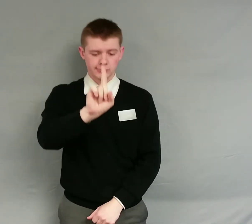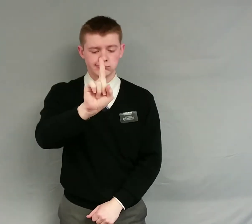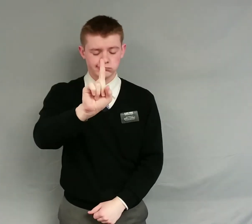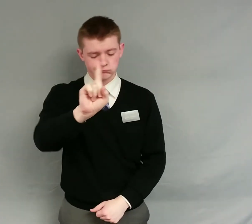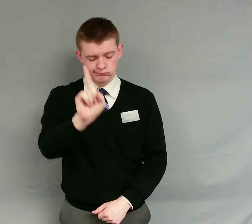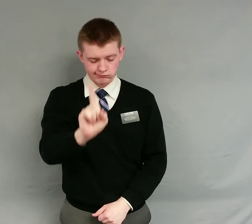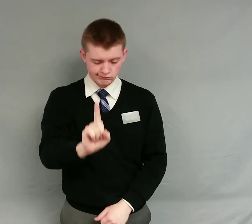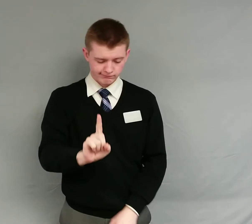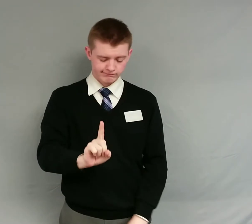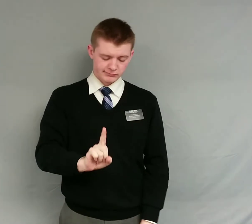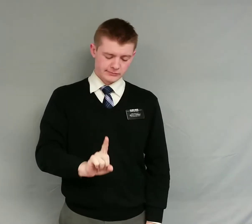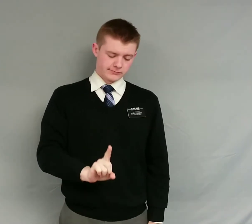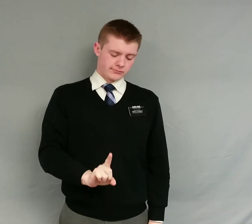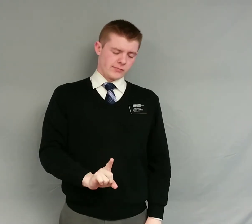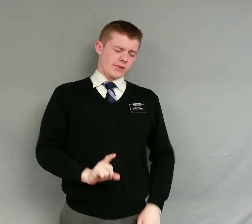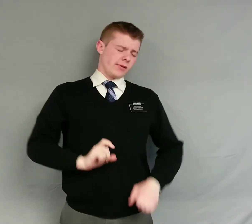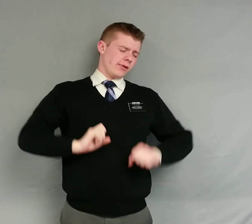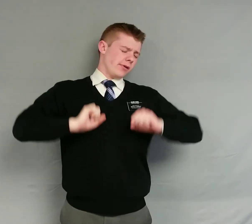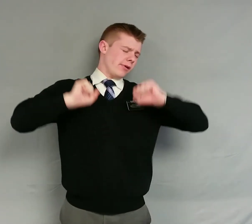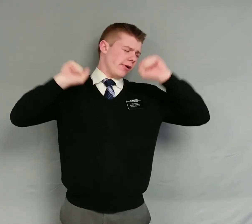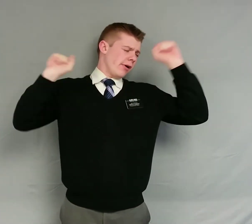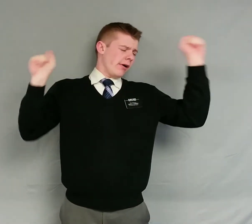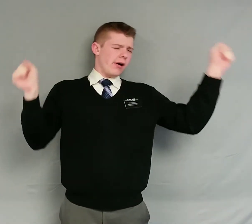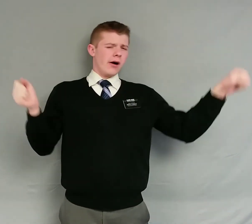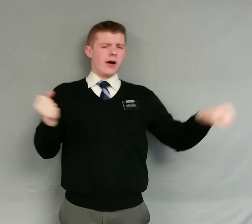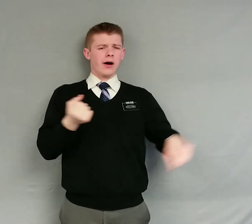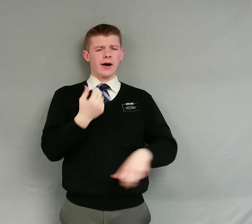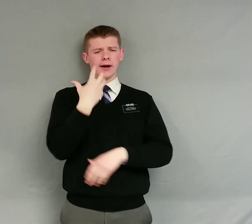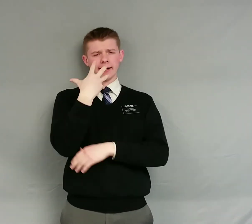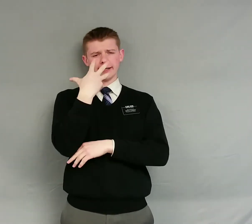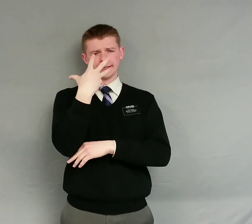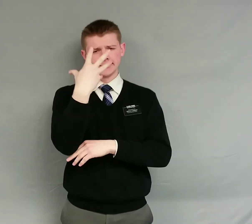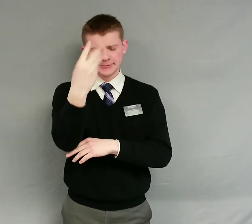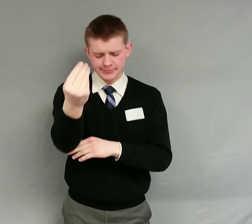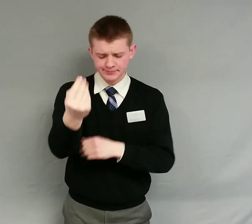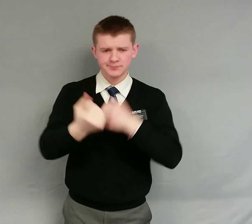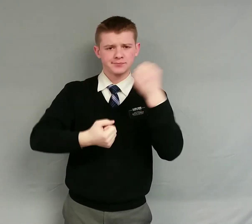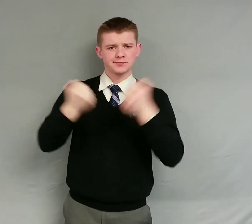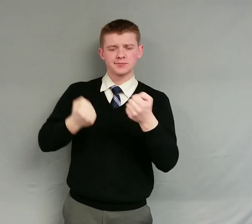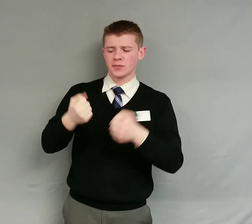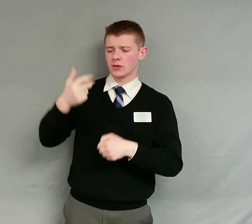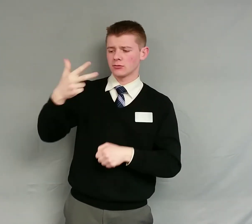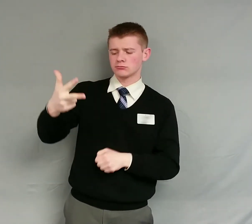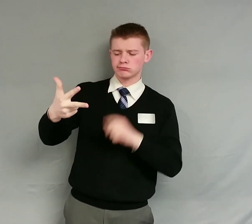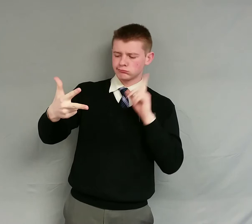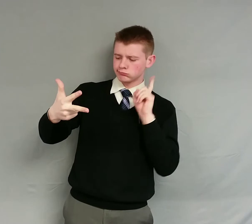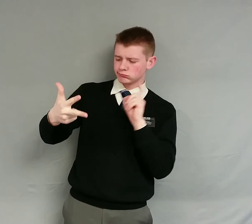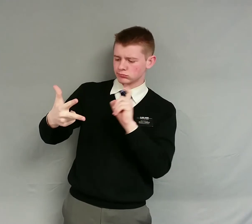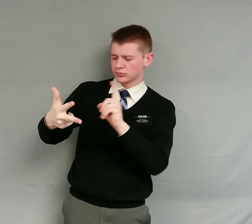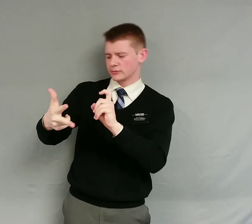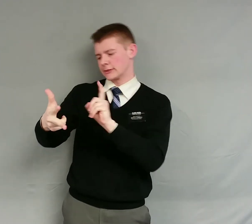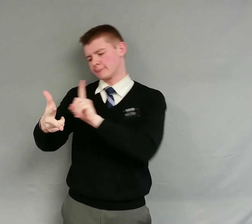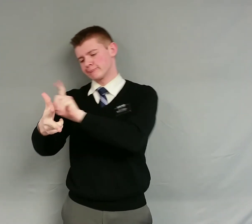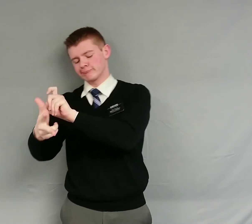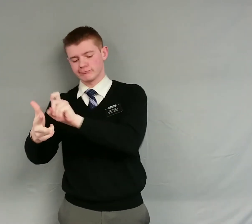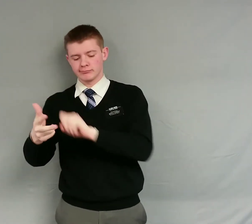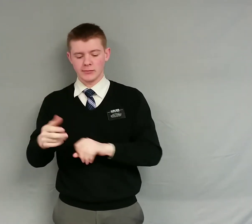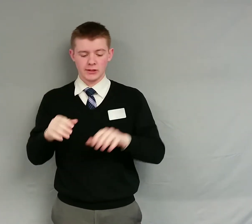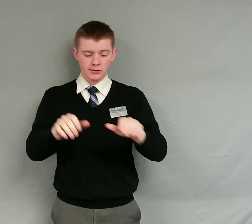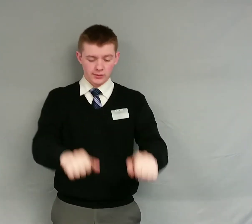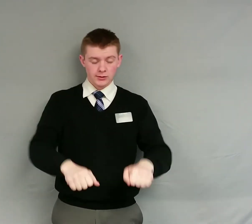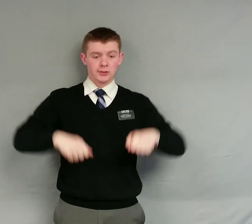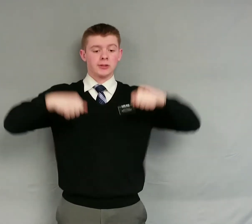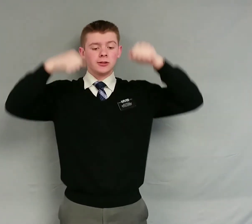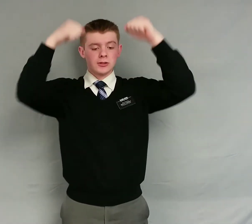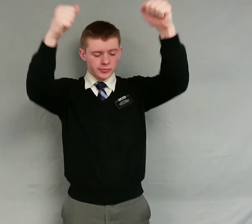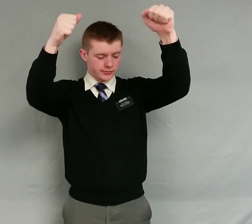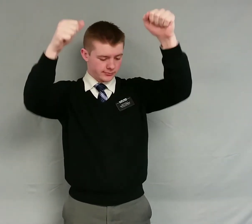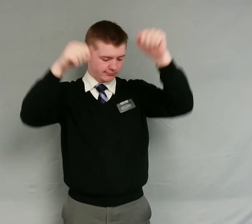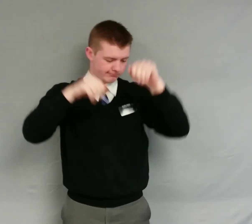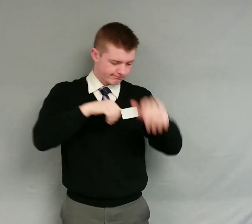Riding down, he stepped out into the lobby, exited the hotel and approached their vehicle. Popping the trunk, he began shuffling through